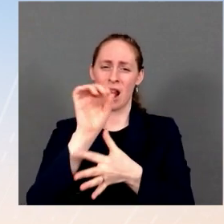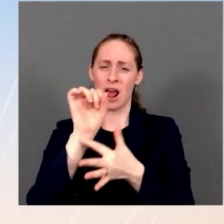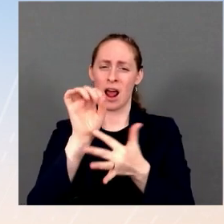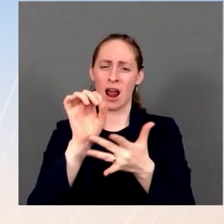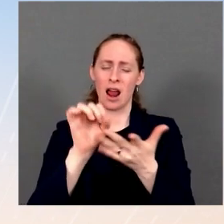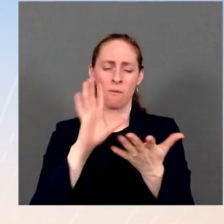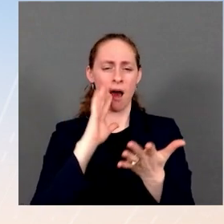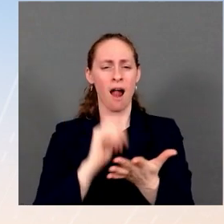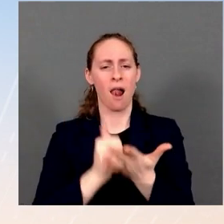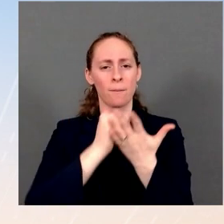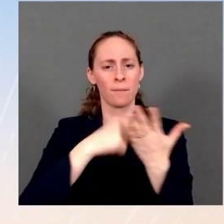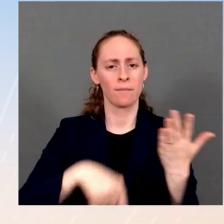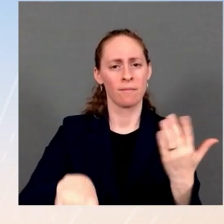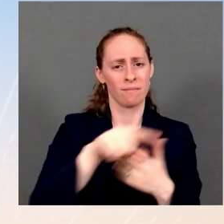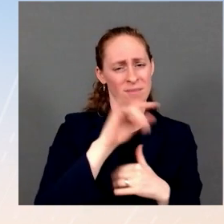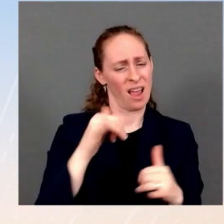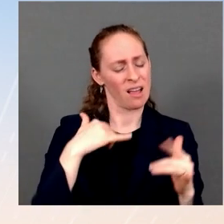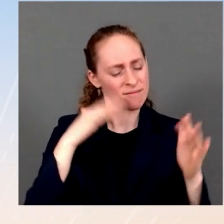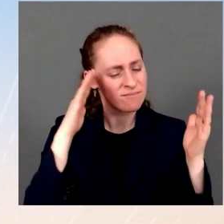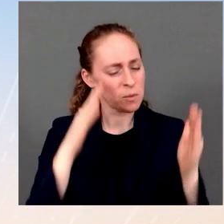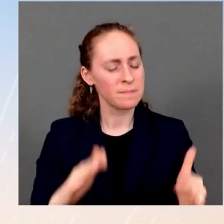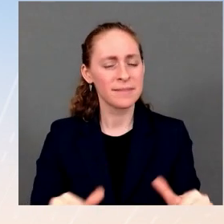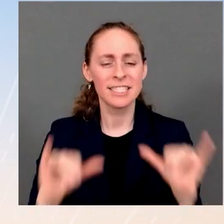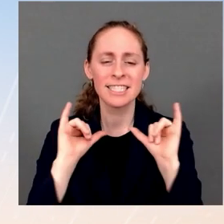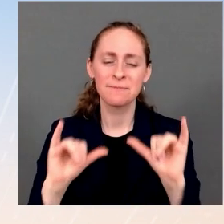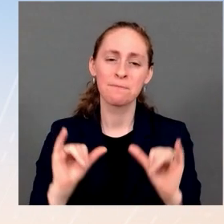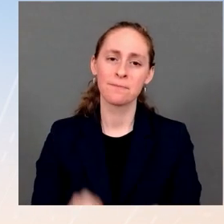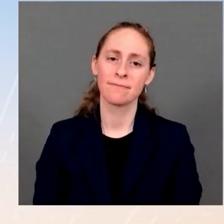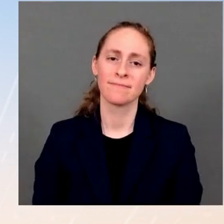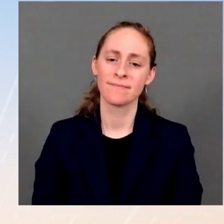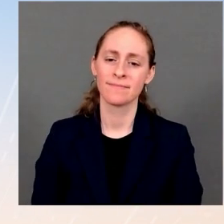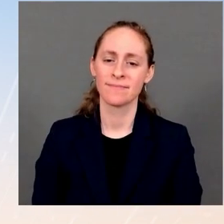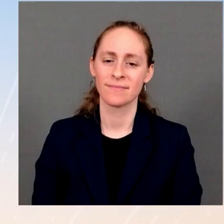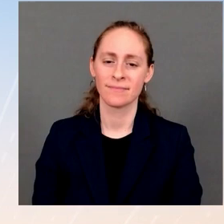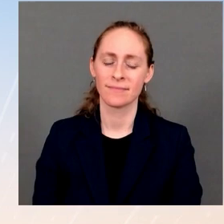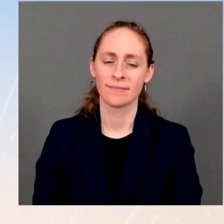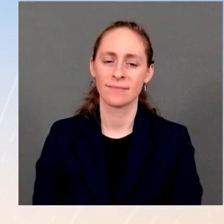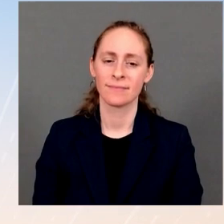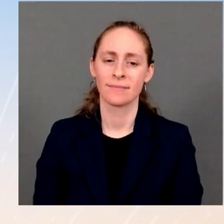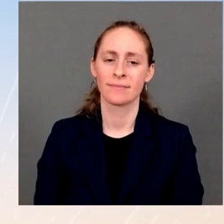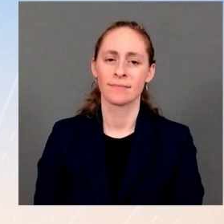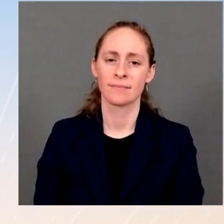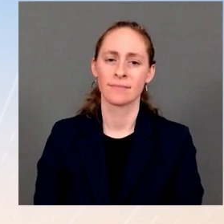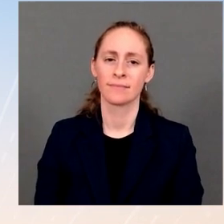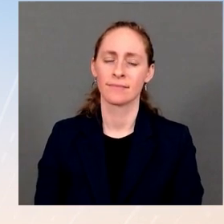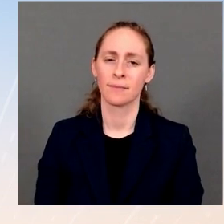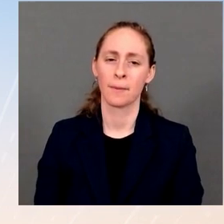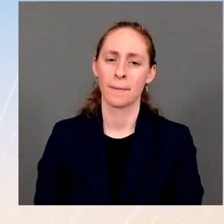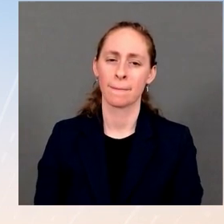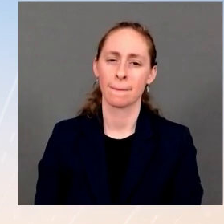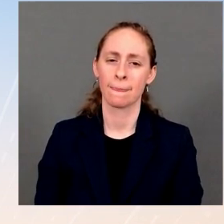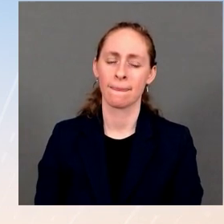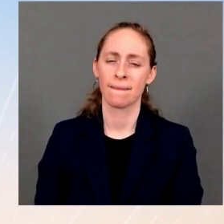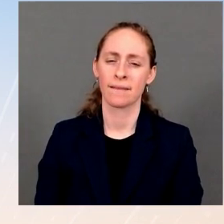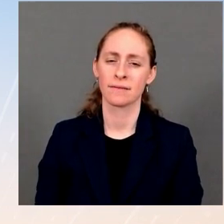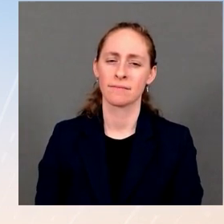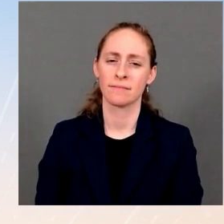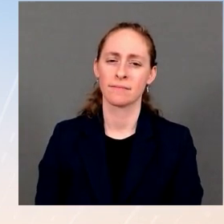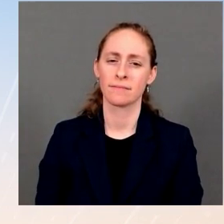The Press: And then one more on COVID. The variant is raging. Deaths and cases are up in this country and worldwide.